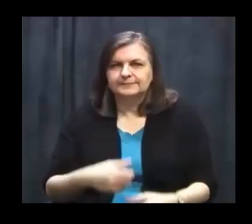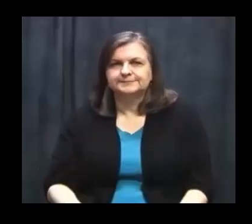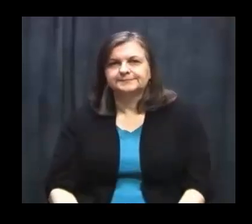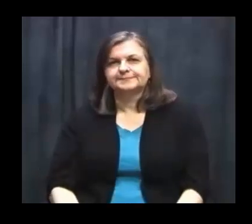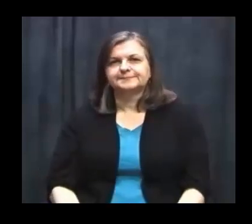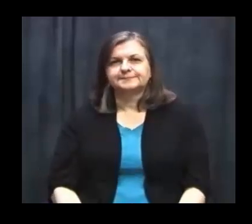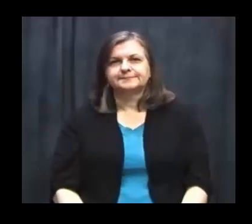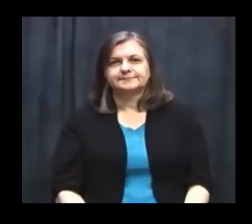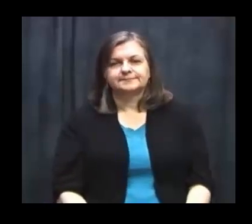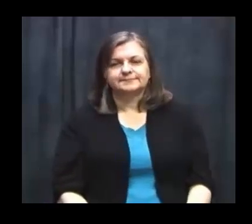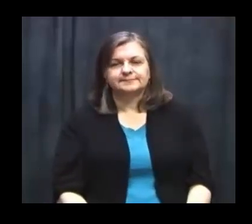that you should recall!!